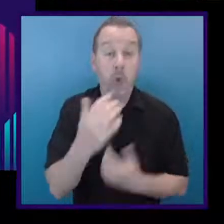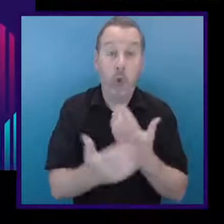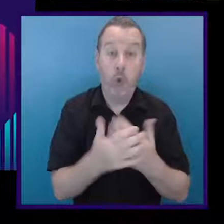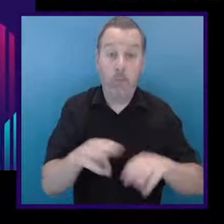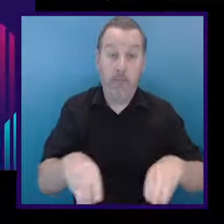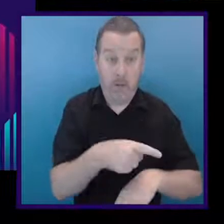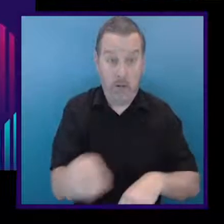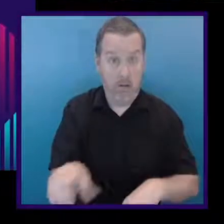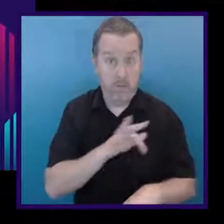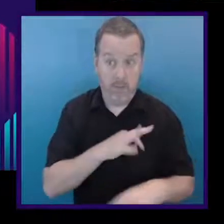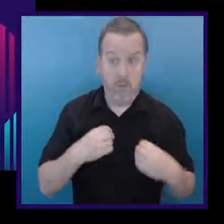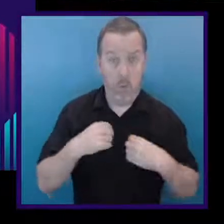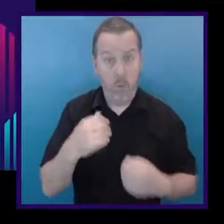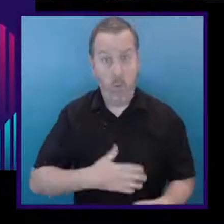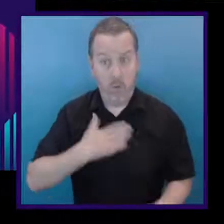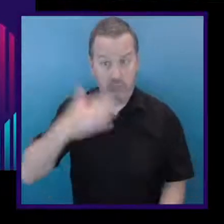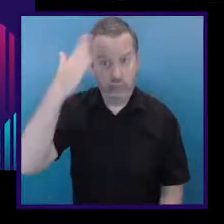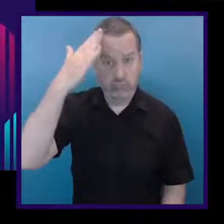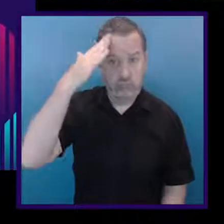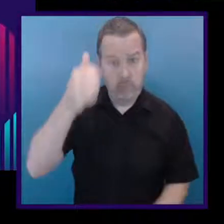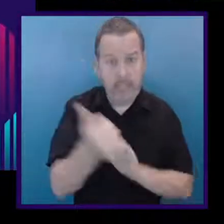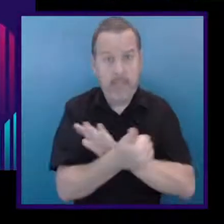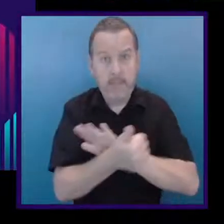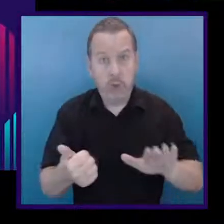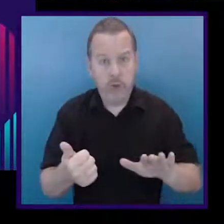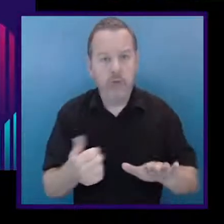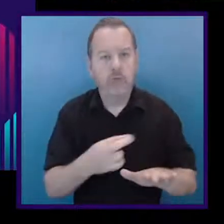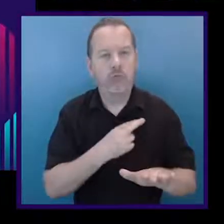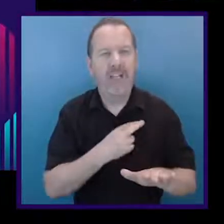no way a children's rights based approach to research, but we did feel it was very important